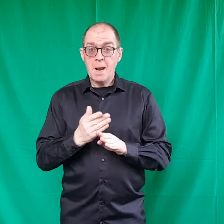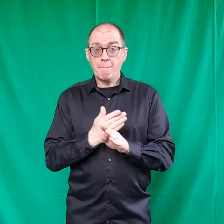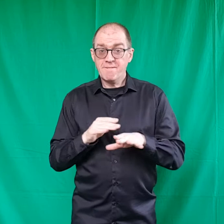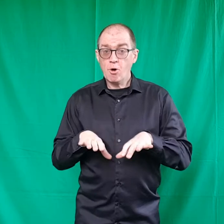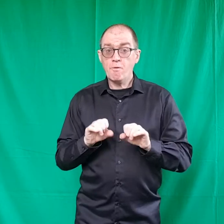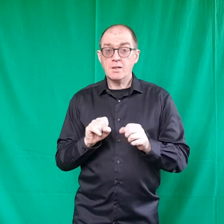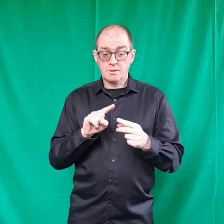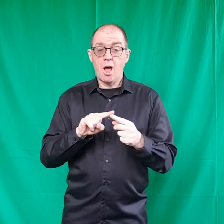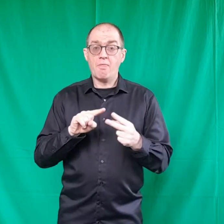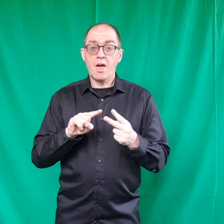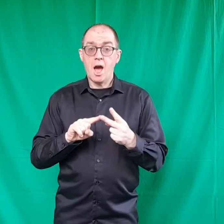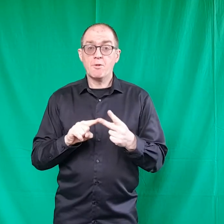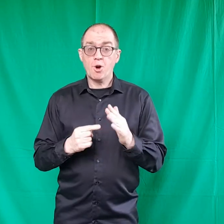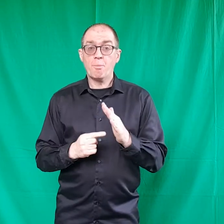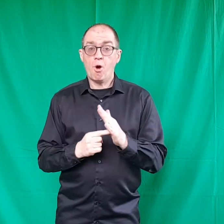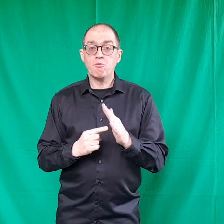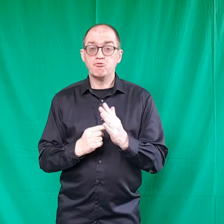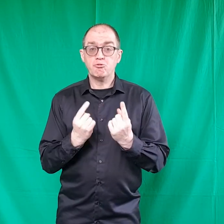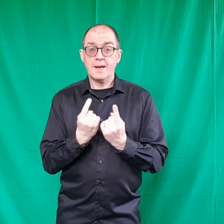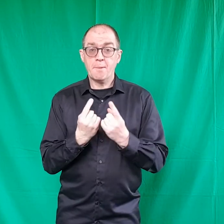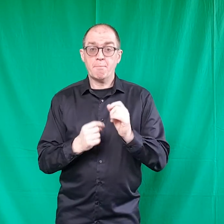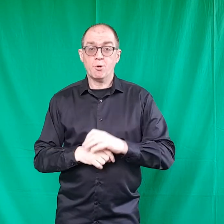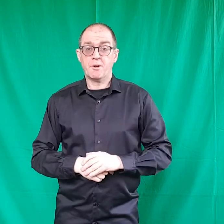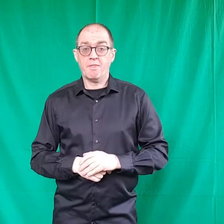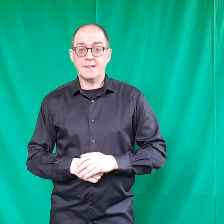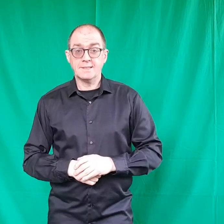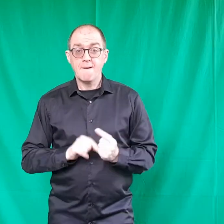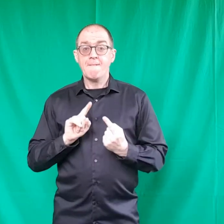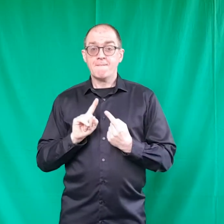Now, before I start, there are a couple of really important things.